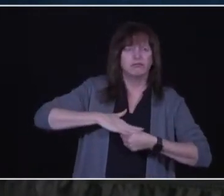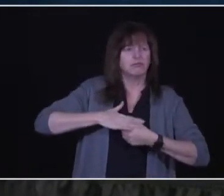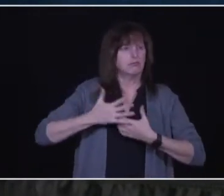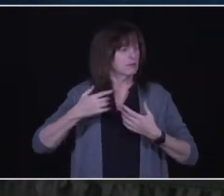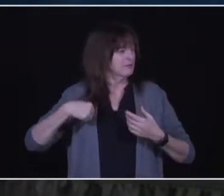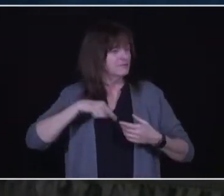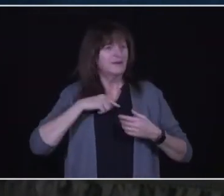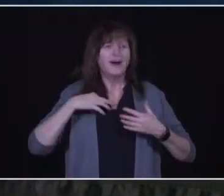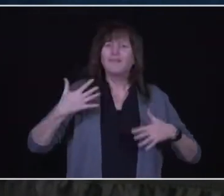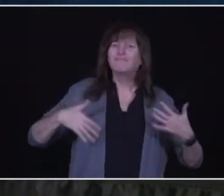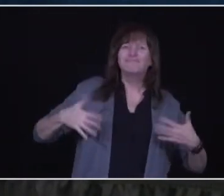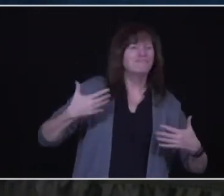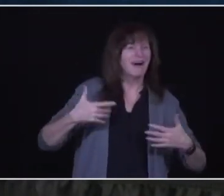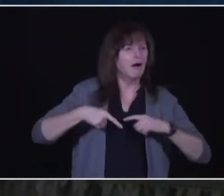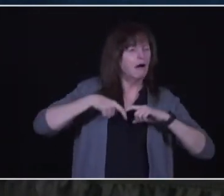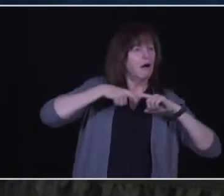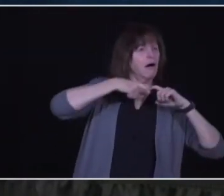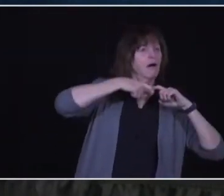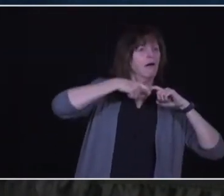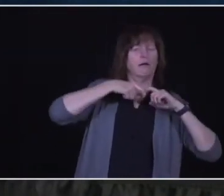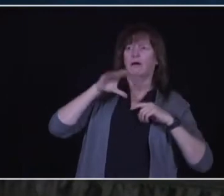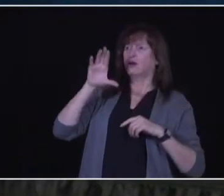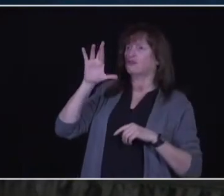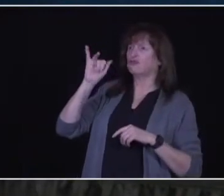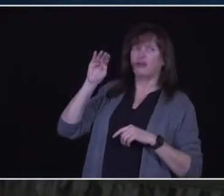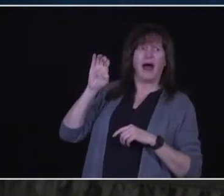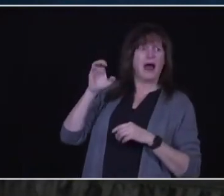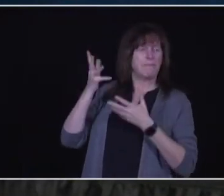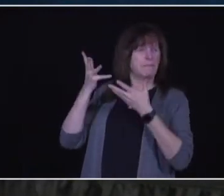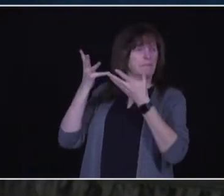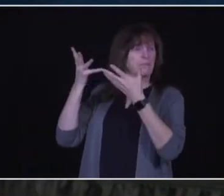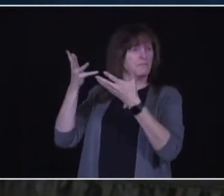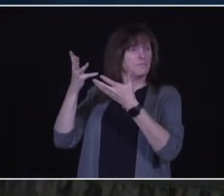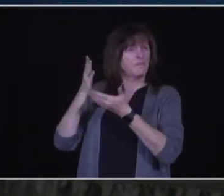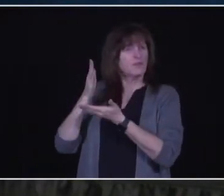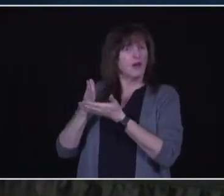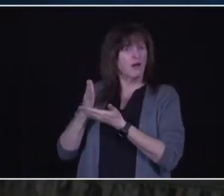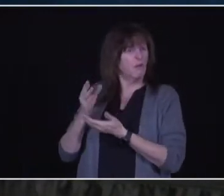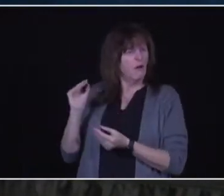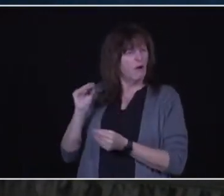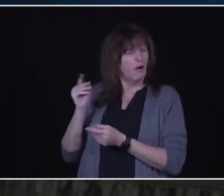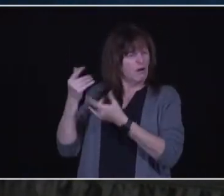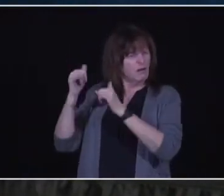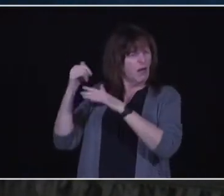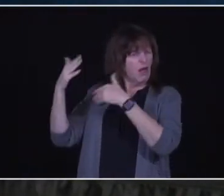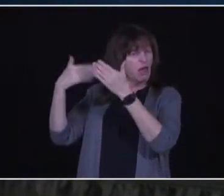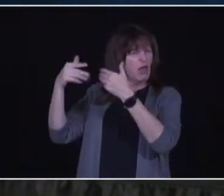in human traffickers continue to pray on the most vulnerable in our communities. As the Premier set,